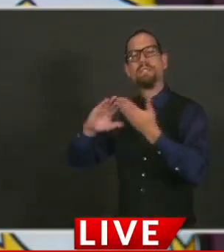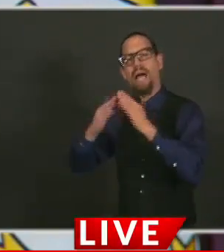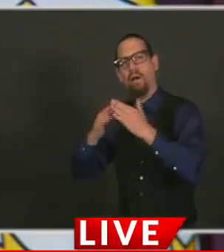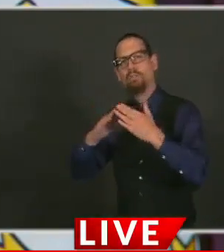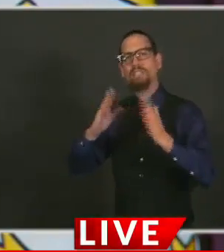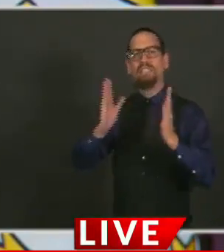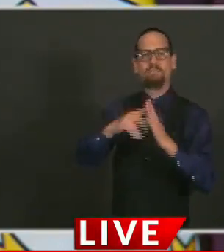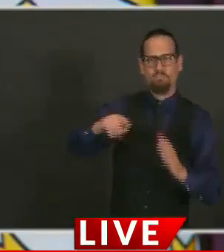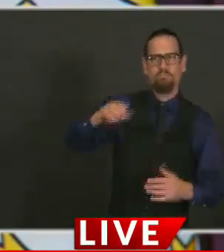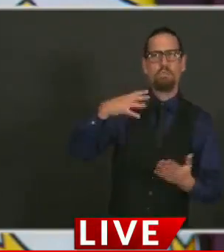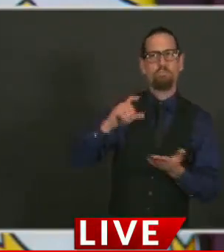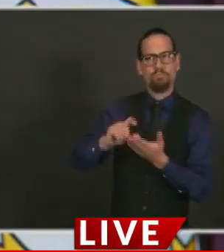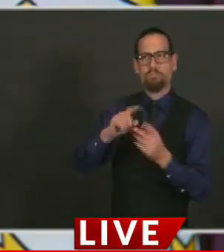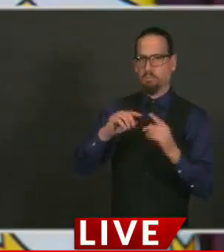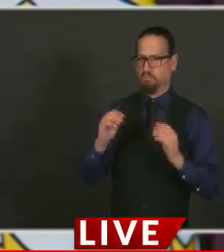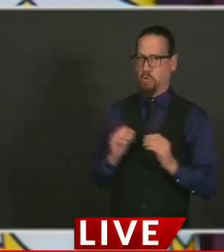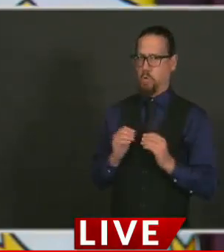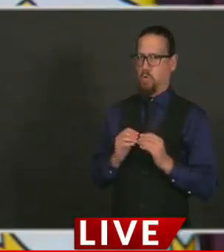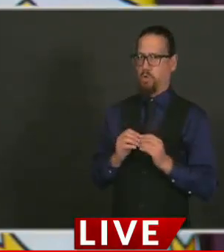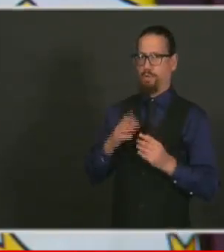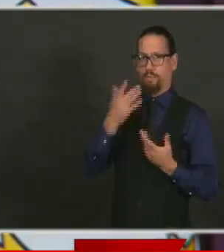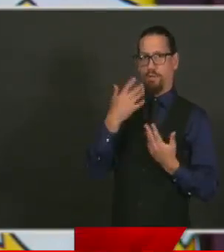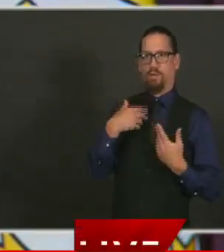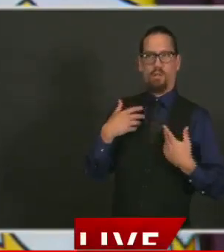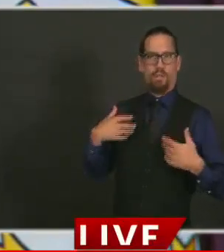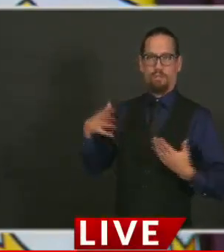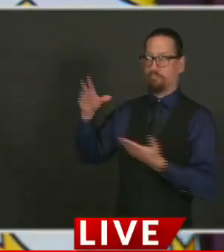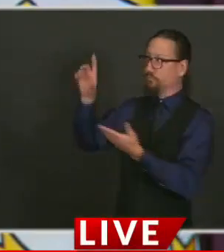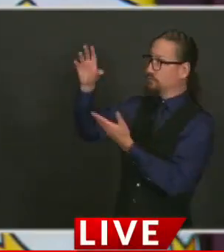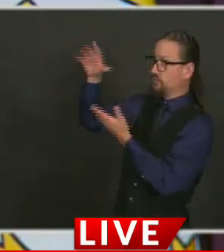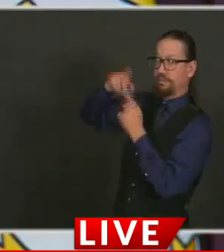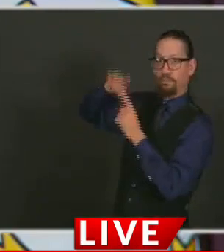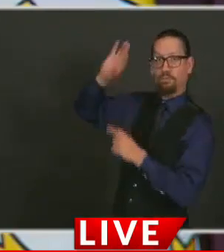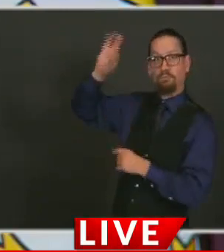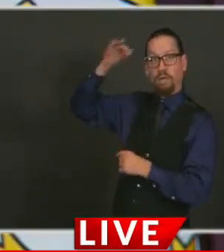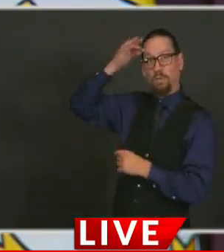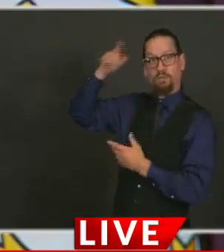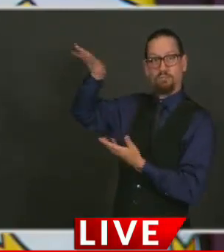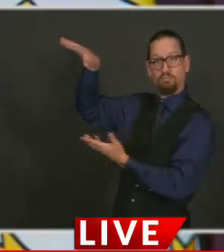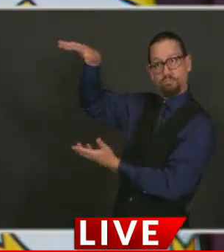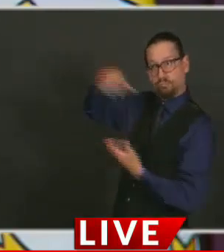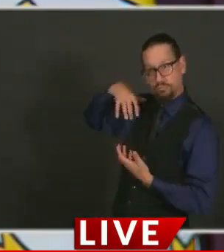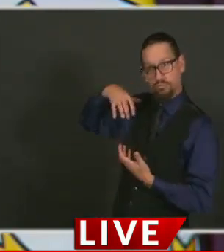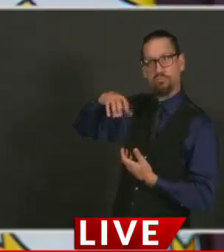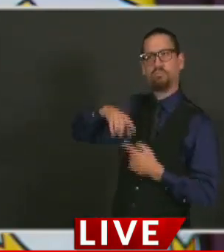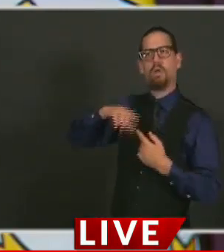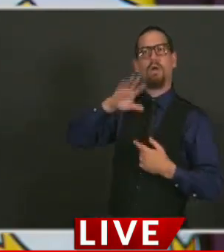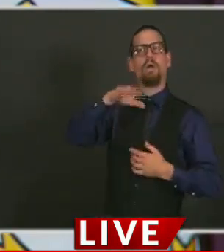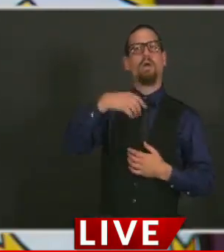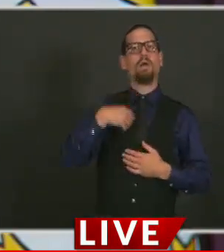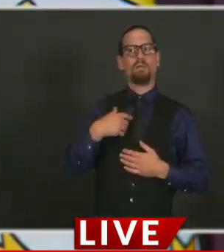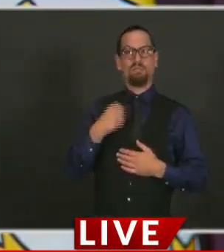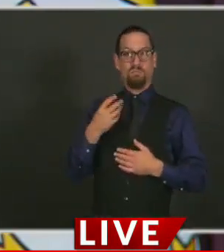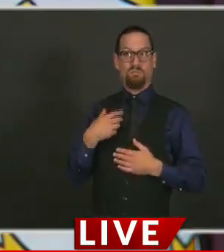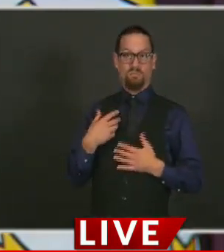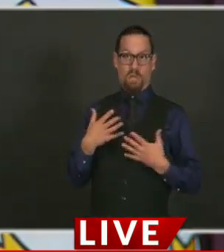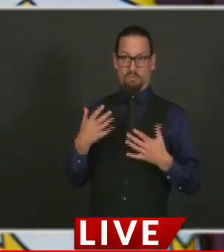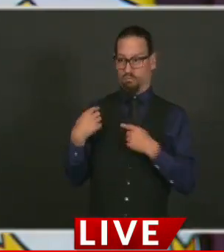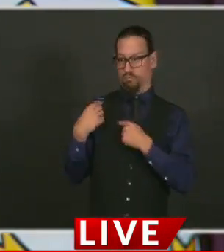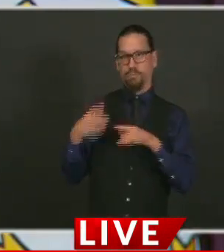THERE HAVE BEEN LAYOFFS IN MOST CITIES AND TOWNS. I AM SURE MORE TO COME, IF WE DO NOT GET STIMULUS. WE HAVE HAD A HIRING FREEZE FOR